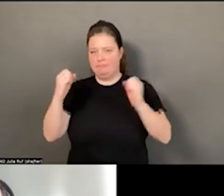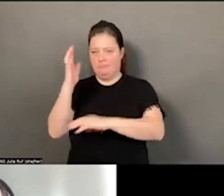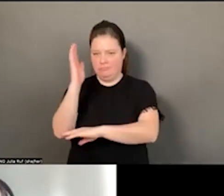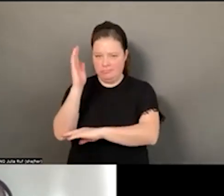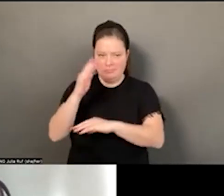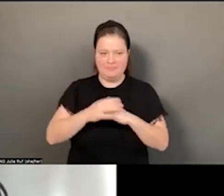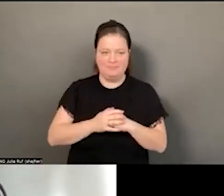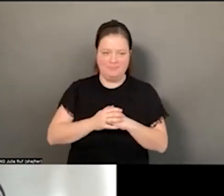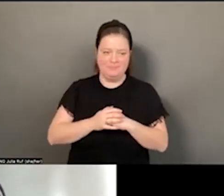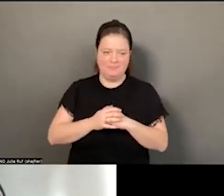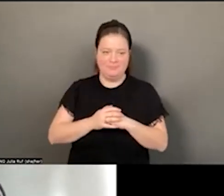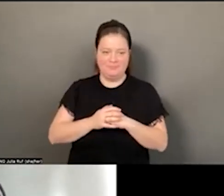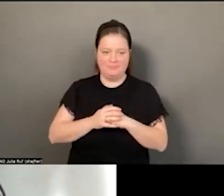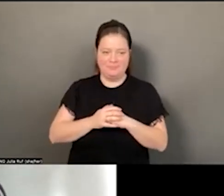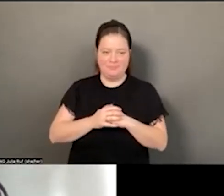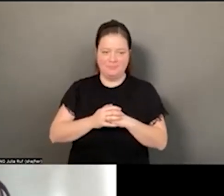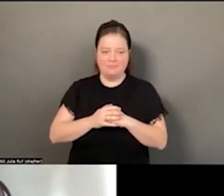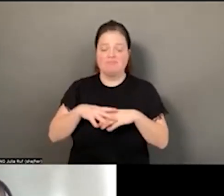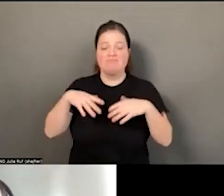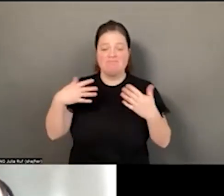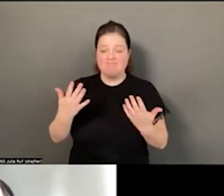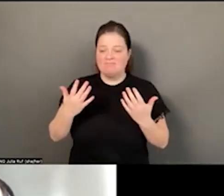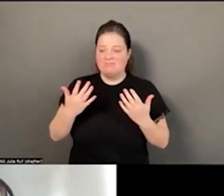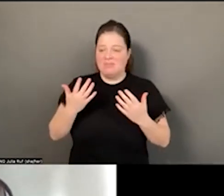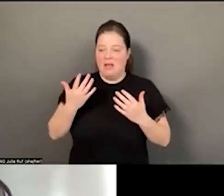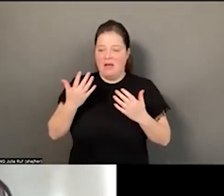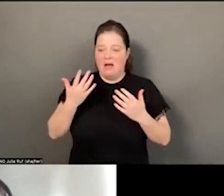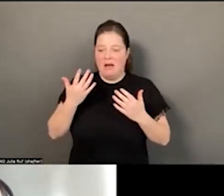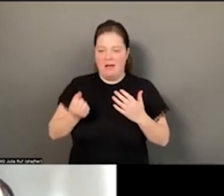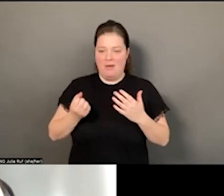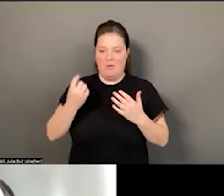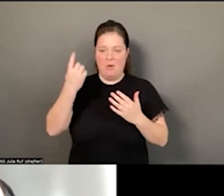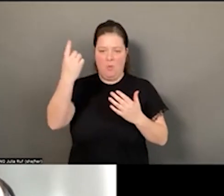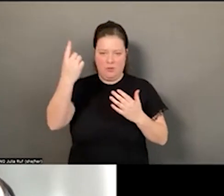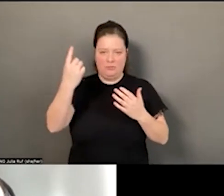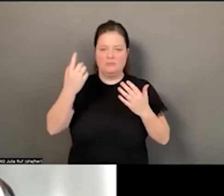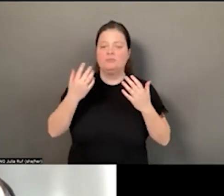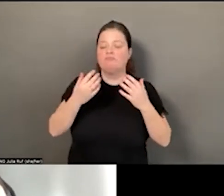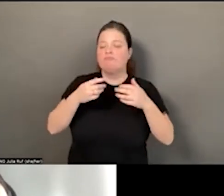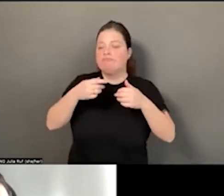This is a series of documents and supporting materials for member states